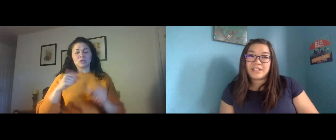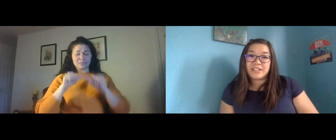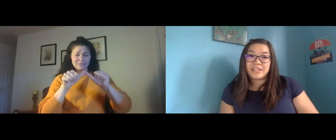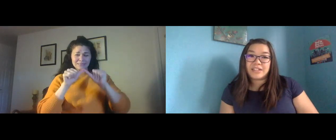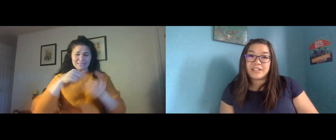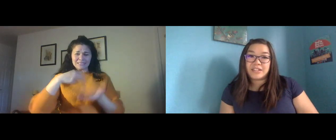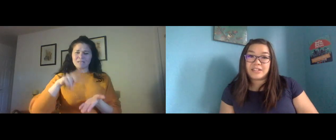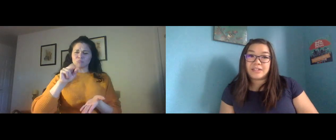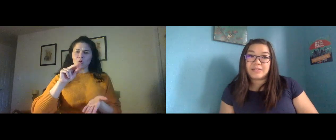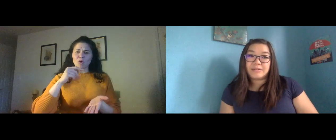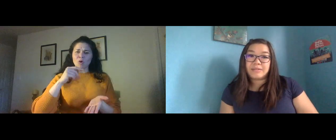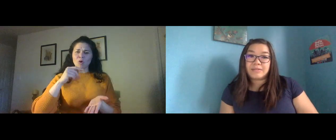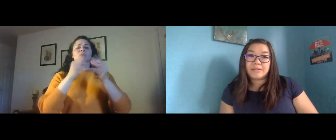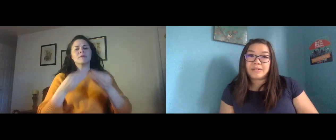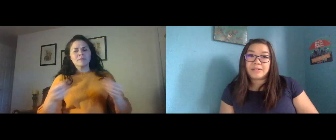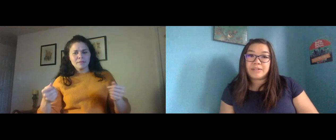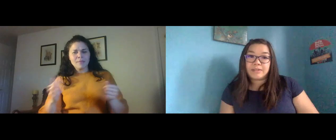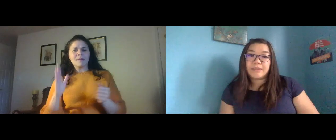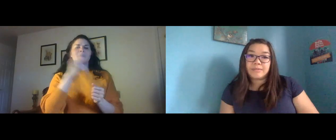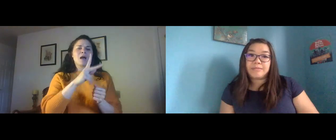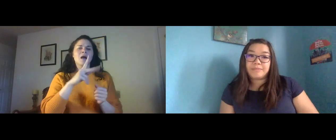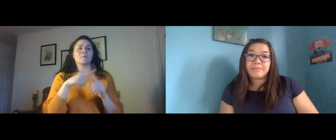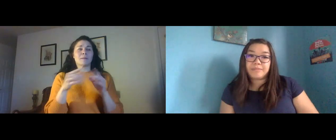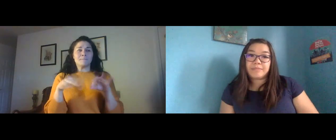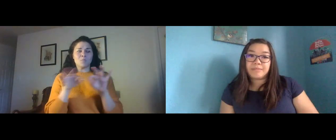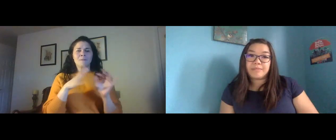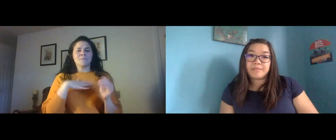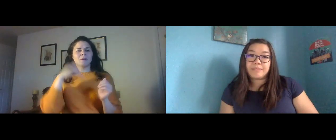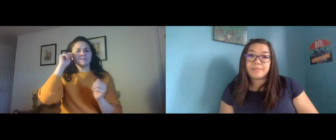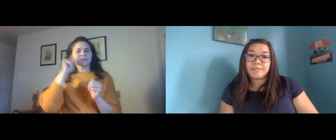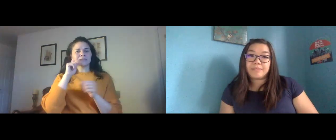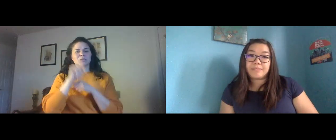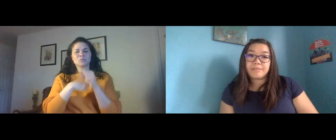Jumping headfirst into dancing really ignited a spark, and the immersion was captivating. My training in dance wasn’t consistent through my childhood, it did kind of fizzle out,